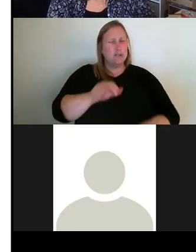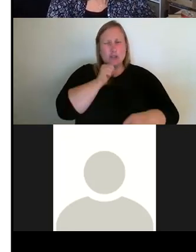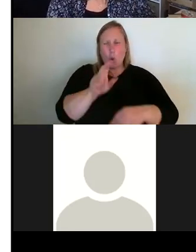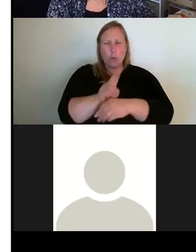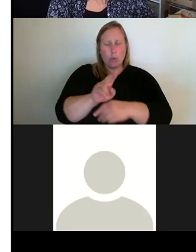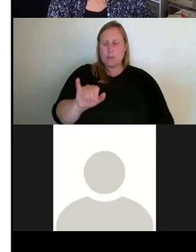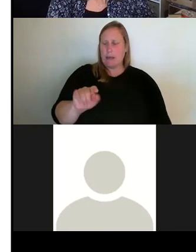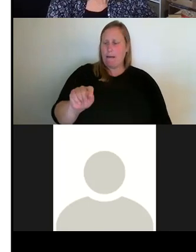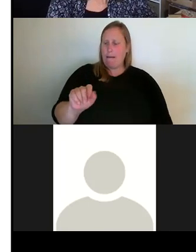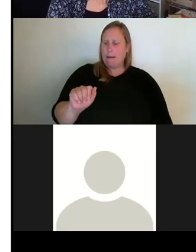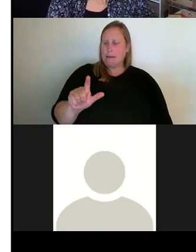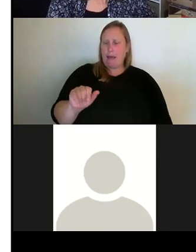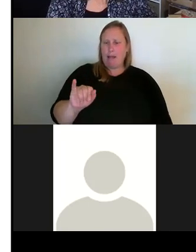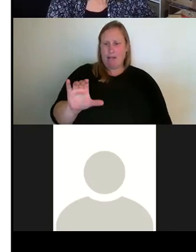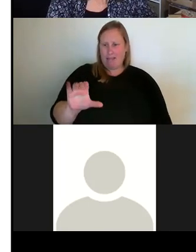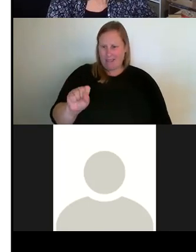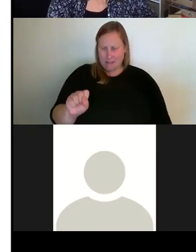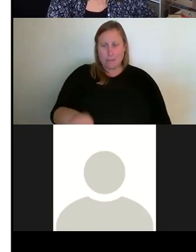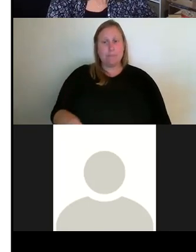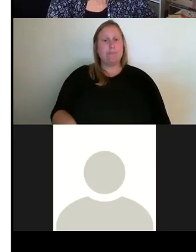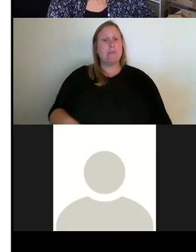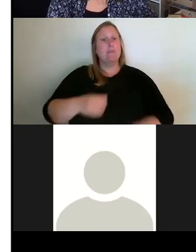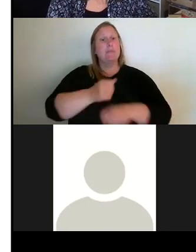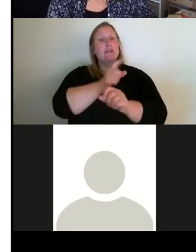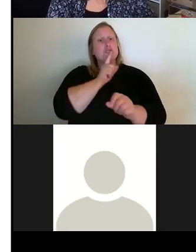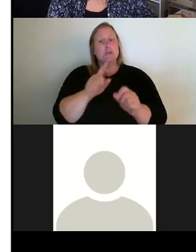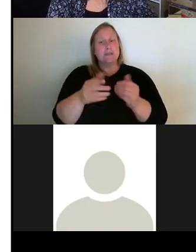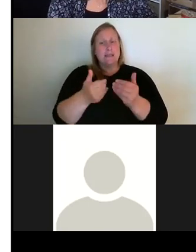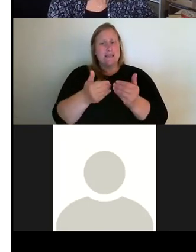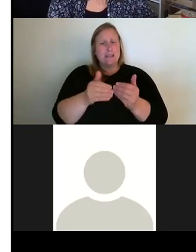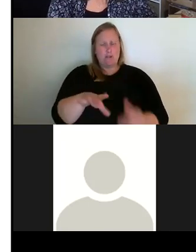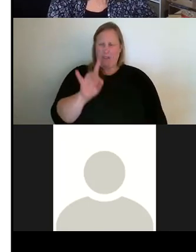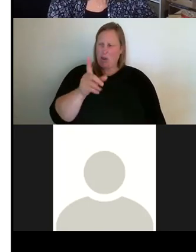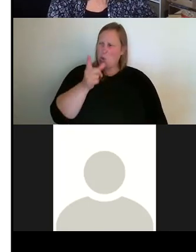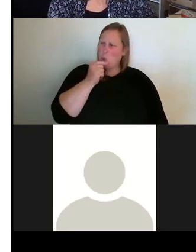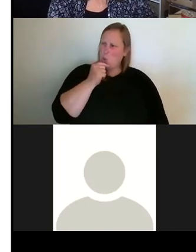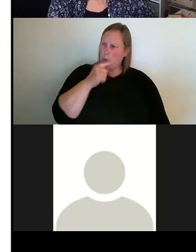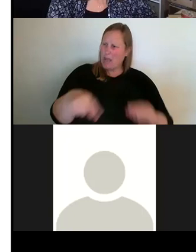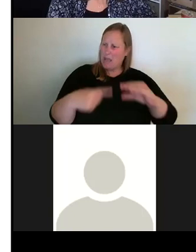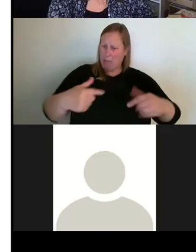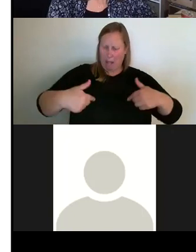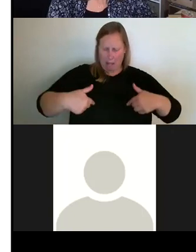You want to make sure it's easier to find out who sent this email and how can I contact them.